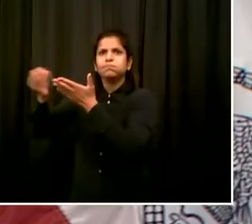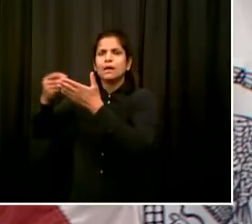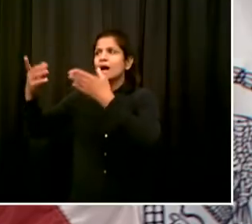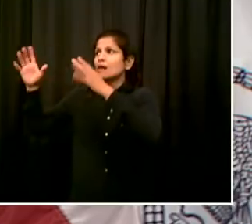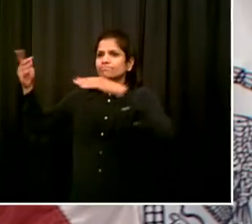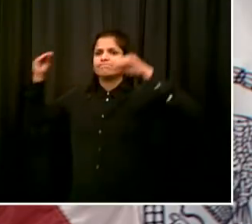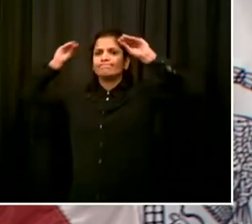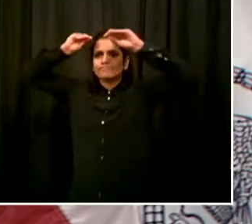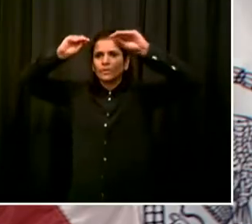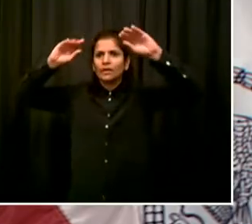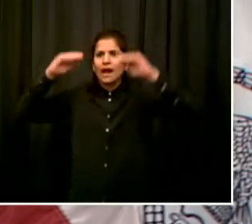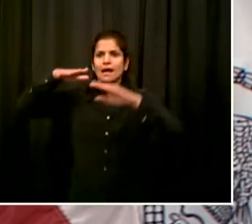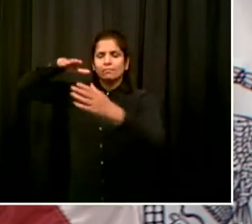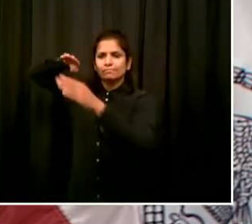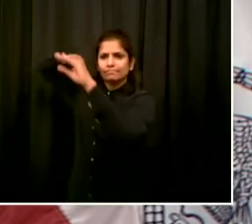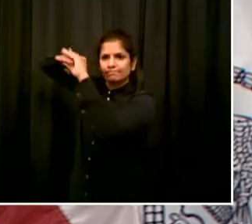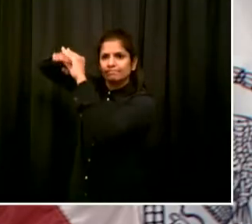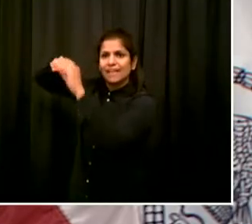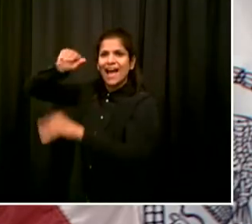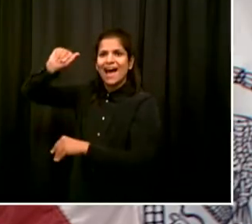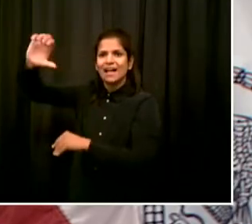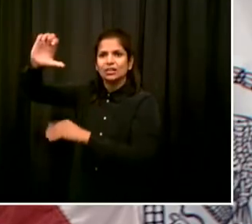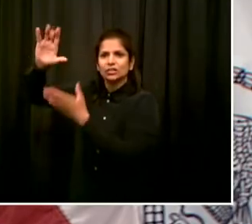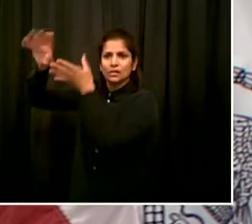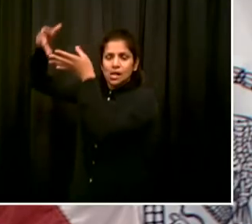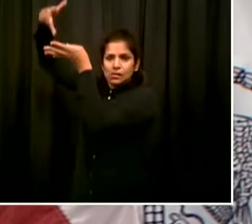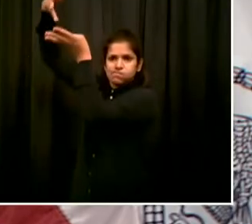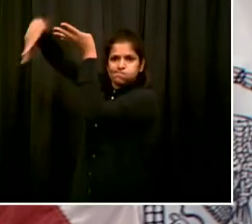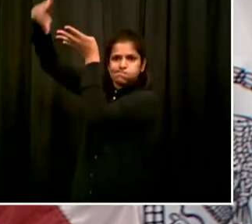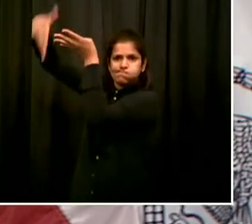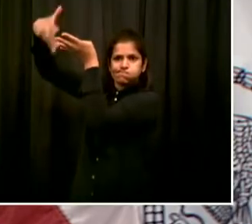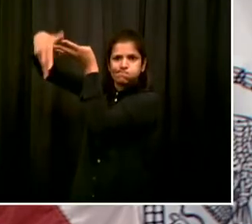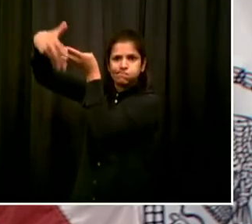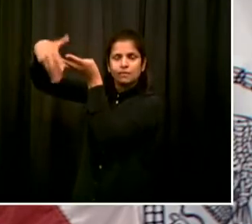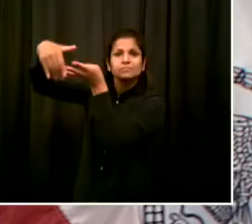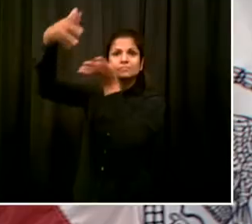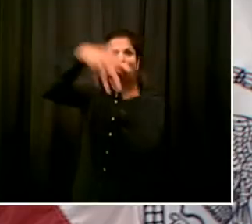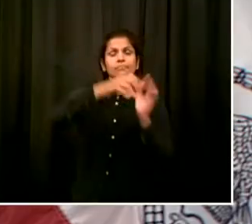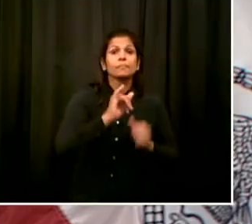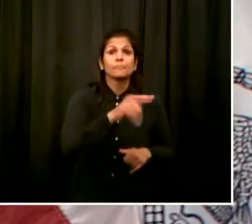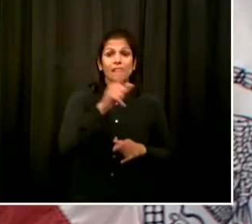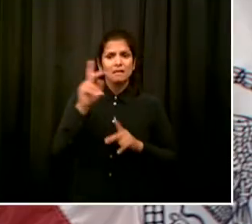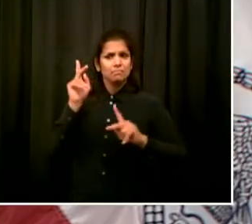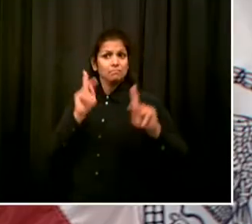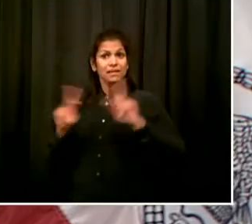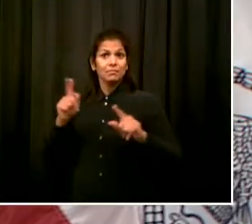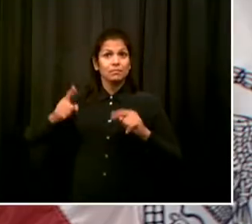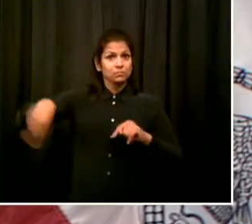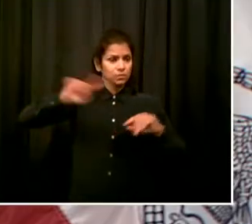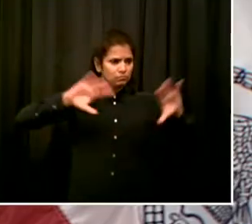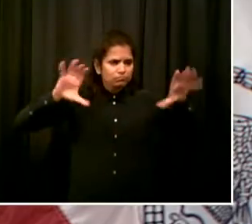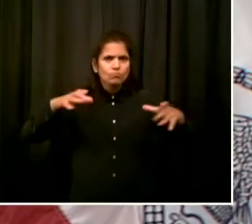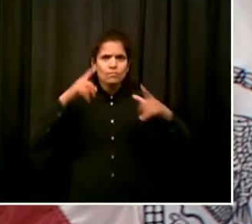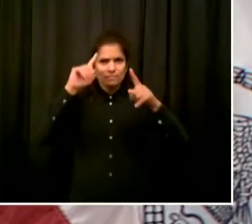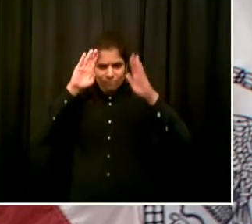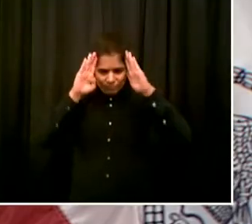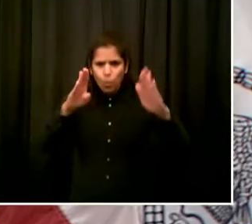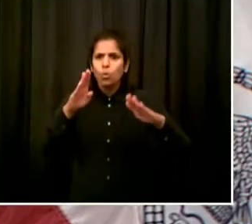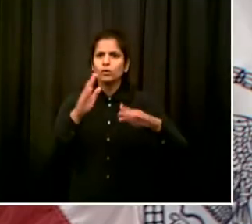SAFE. THEY HAVE A REAL POSITIVE LIGHT THAT WE ARE